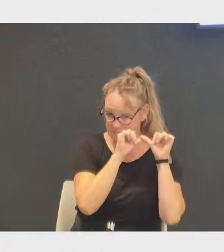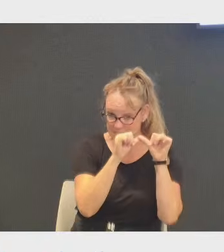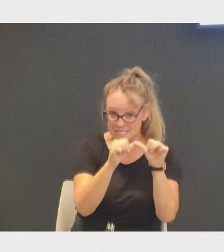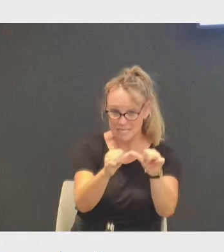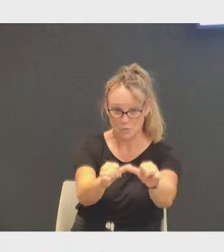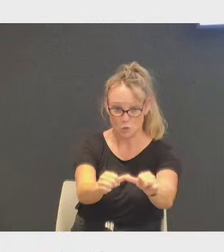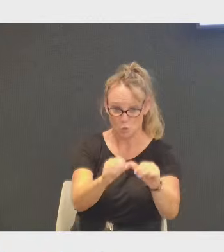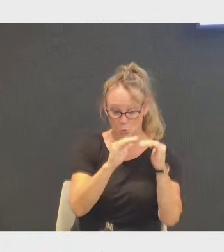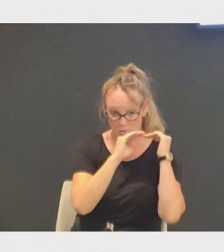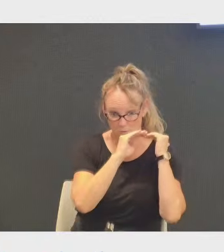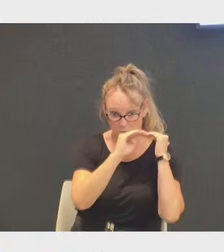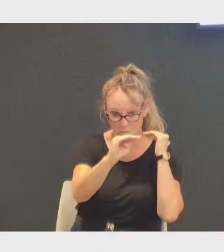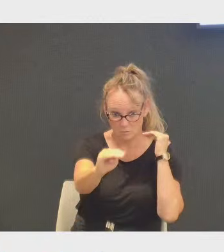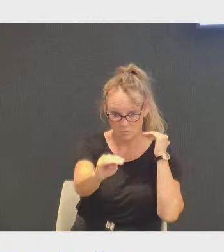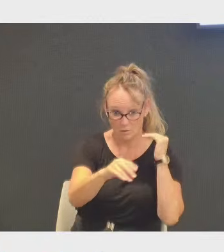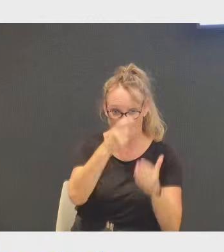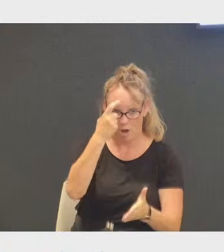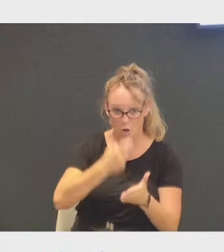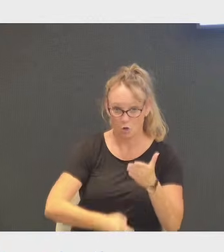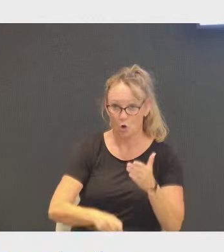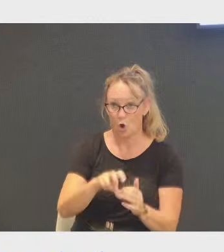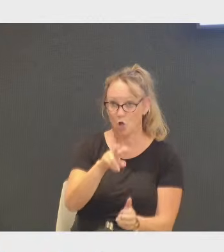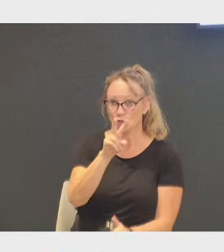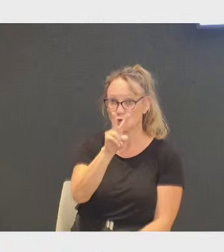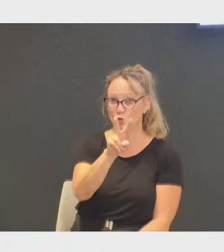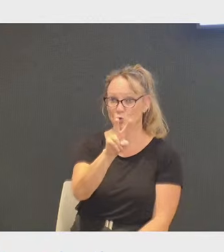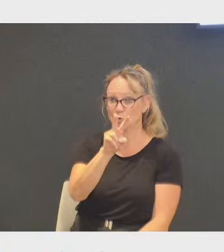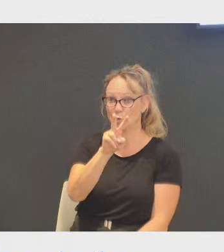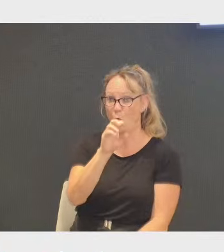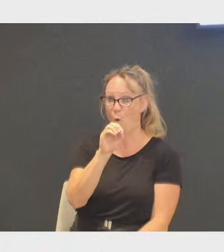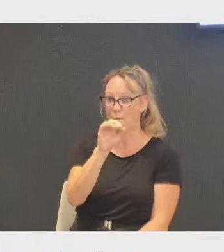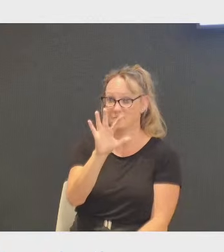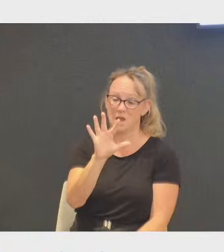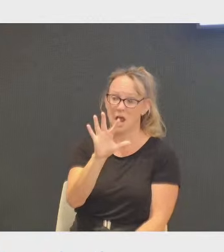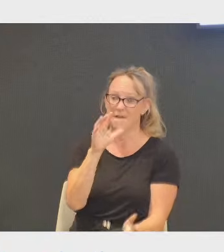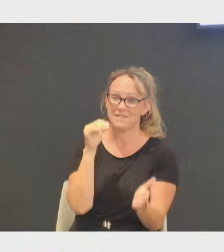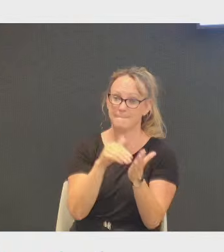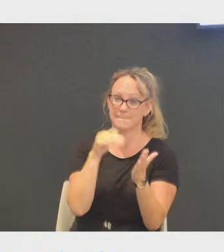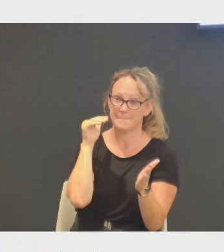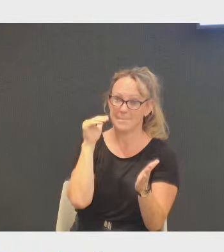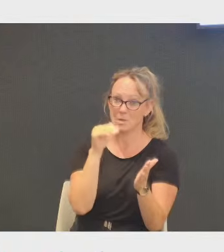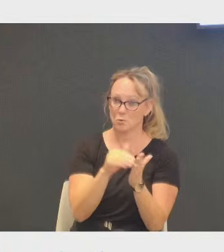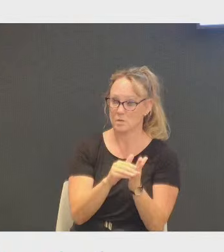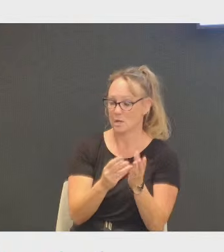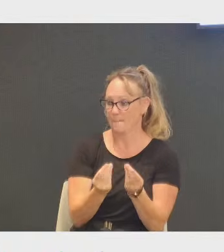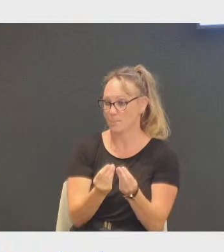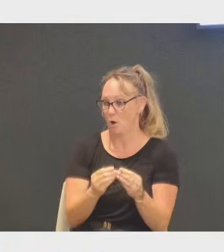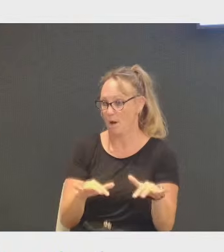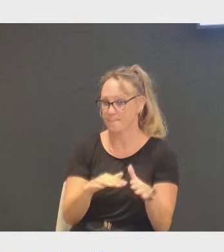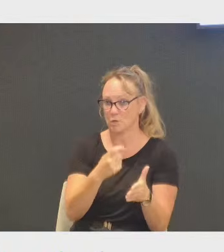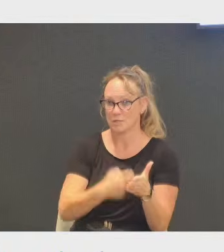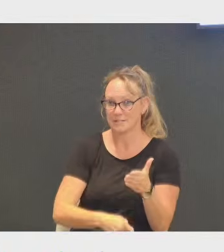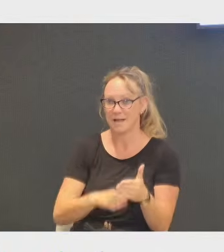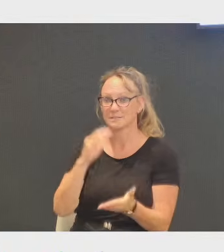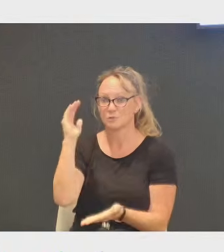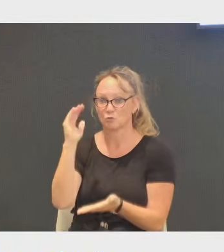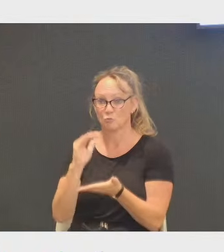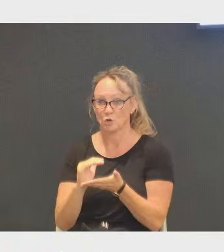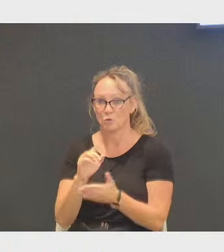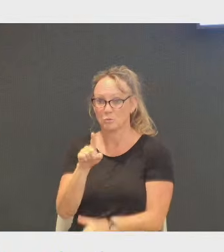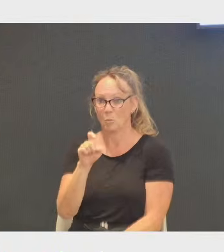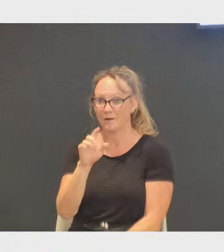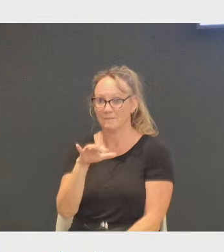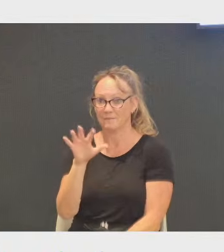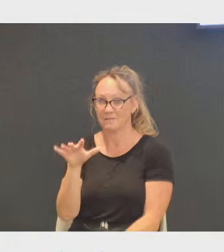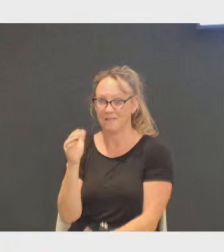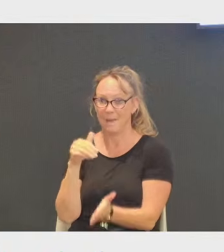that would cost $25 million in property taxes, a reduced level at $155 million which would keep the